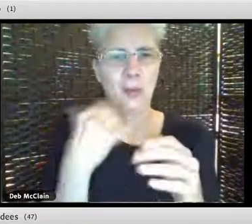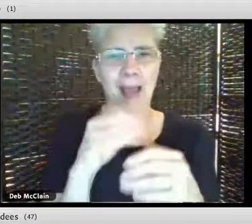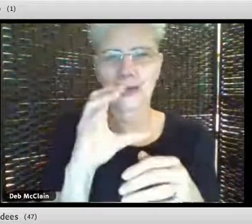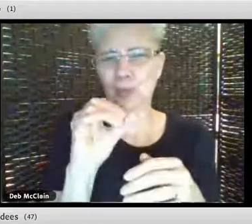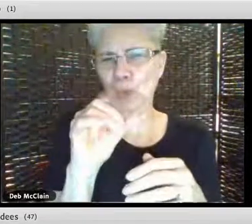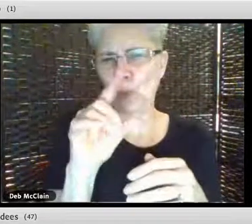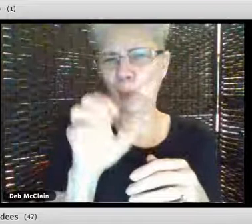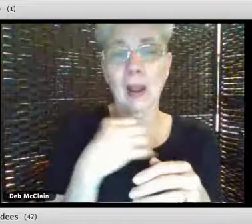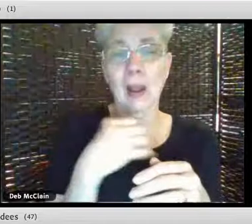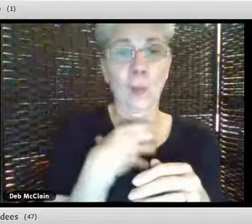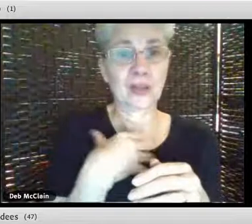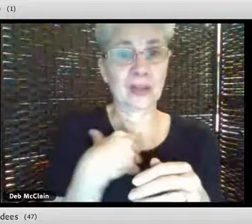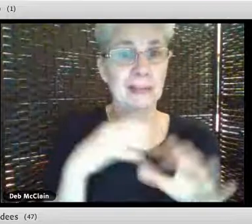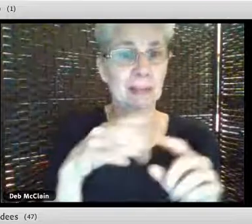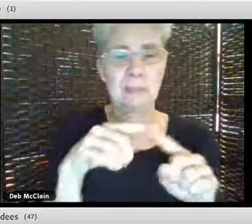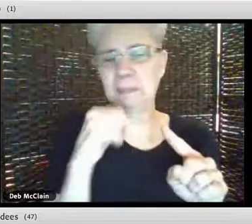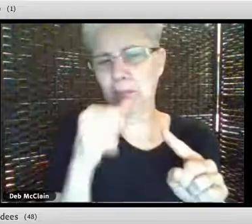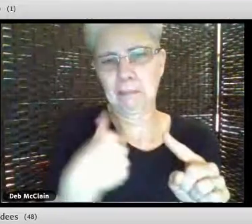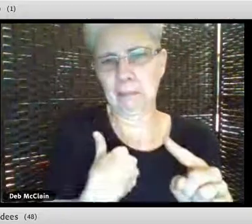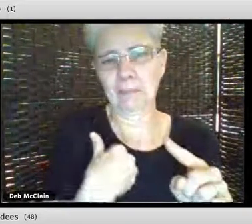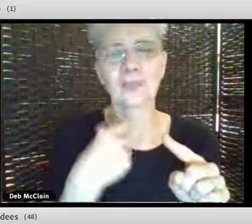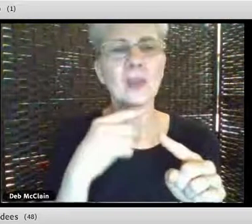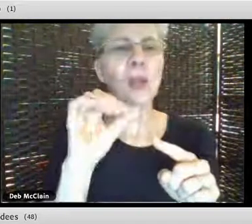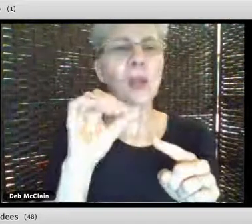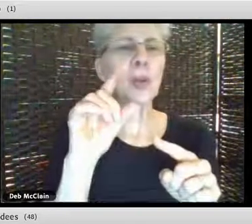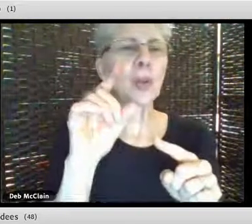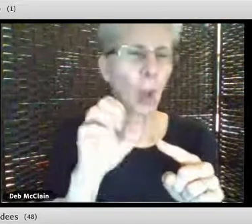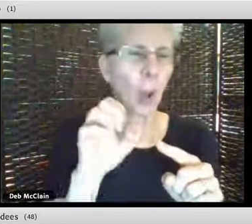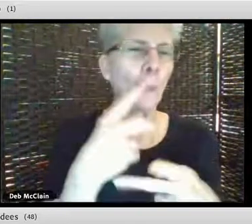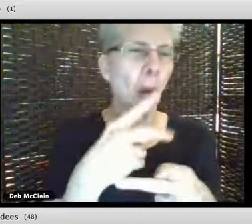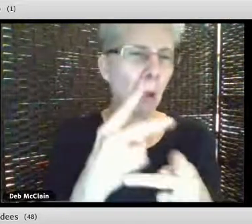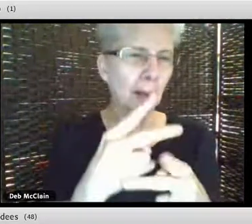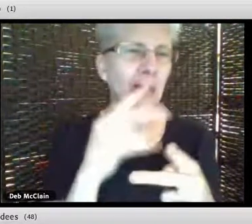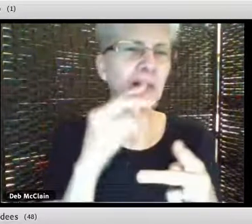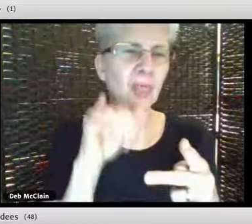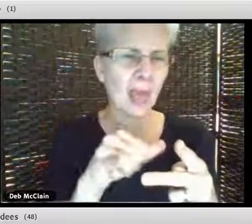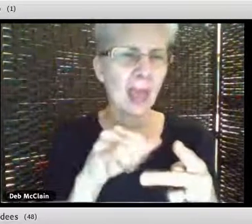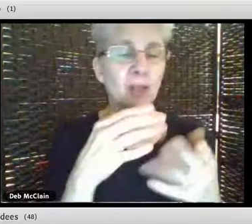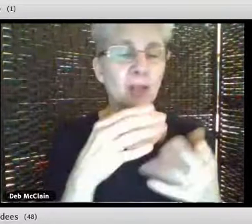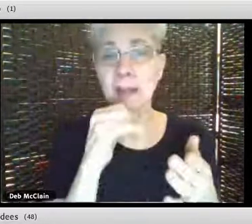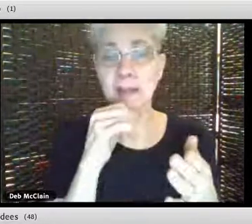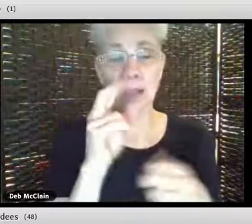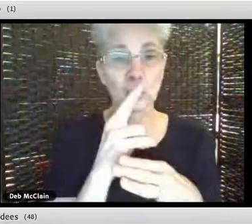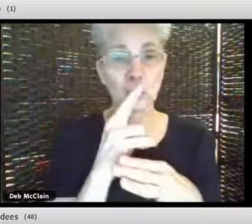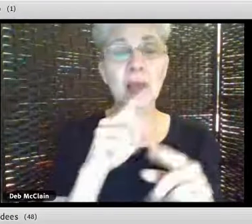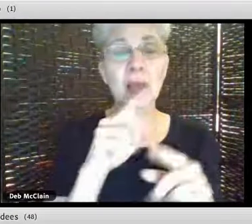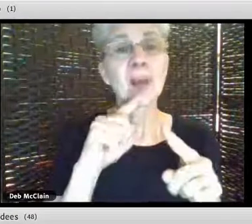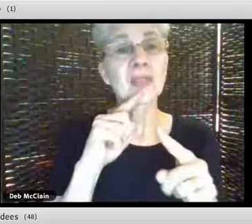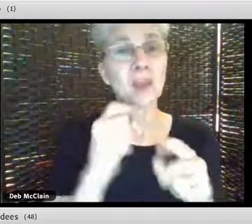I wish I did, but there's a lot of coding things and products that you may not use, but there's several things that